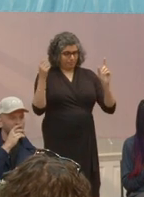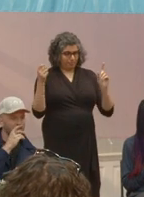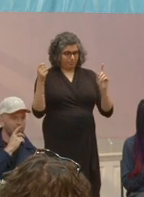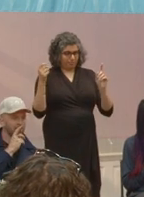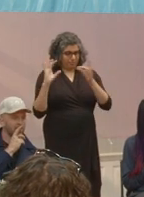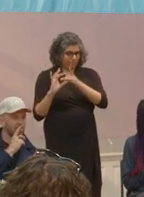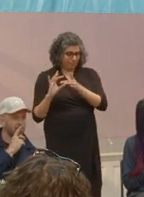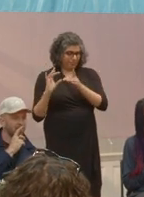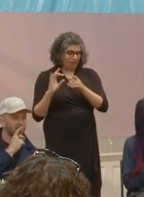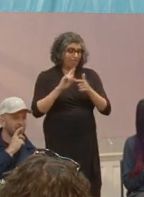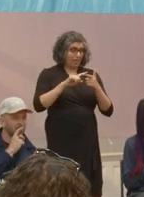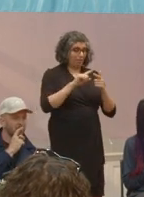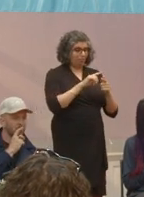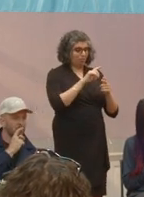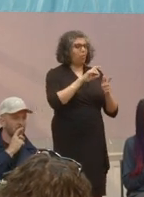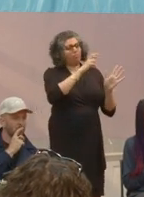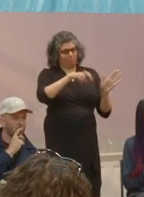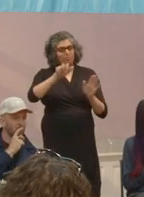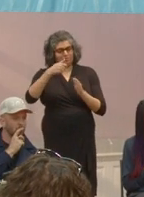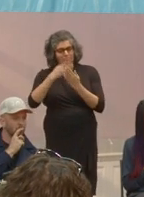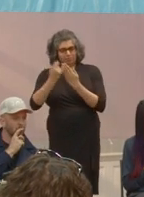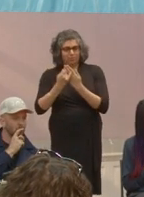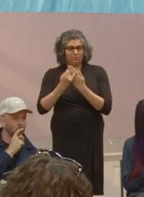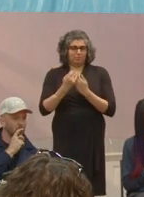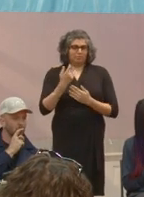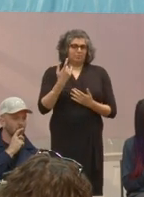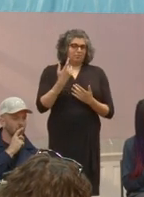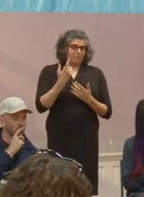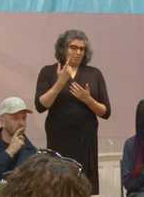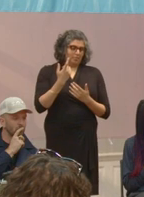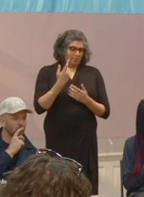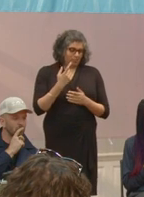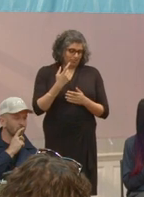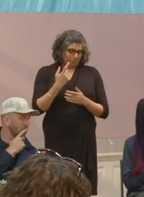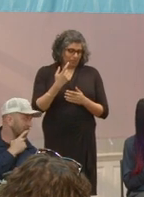project one work that I've created, called School for the Movement